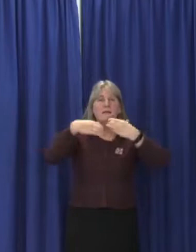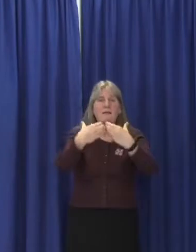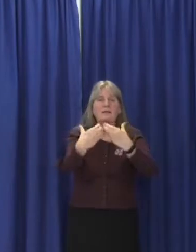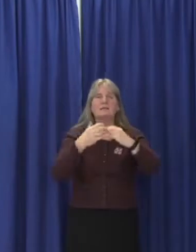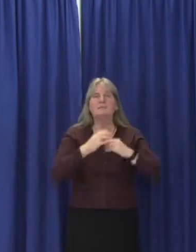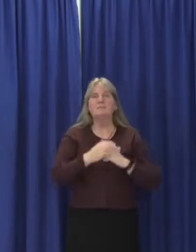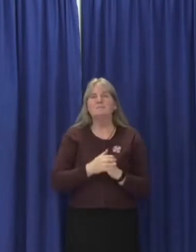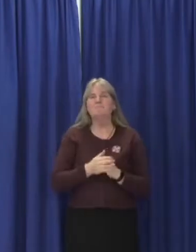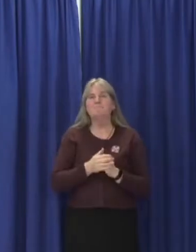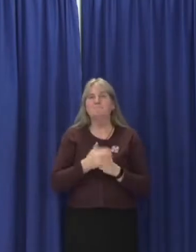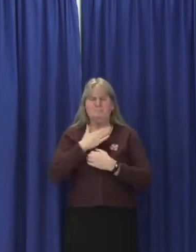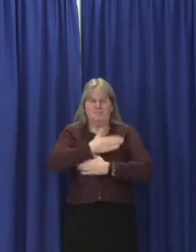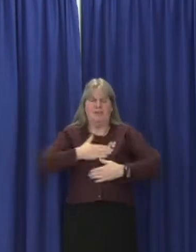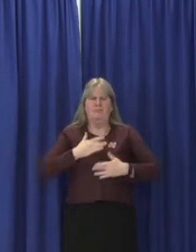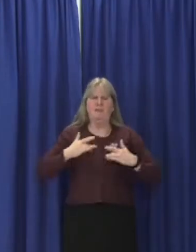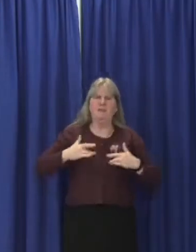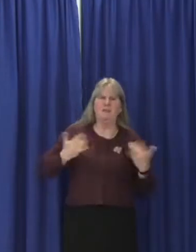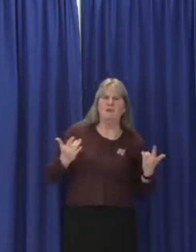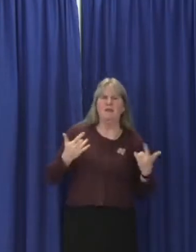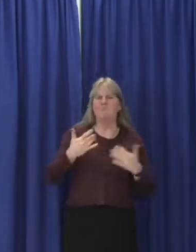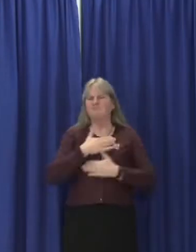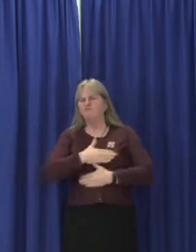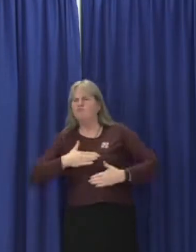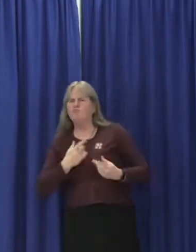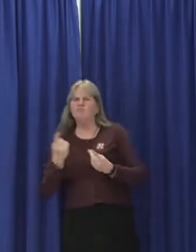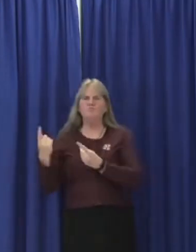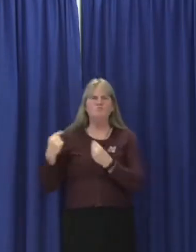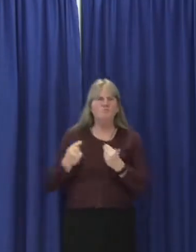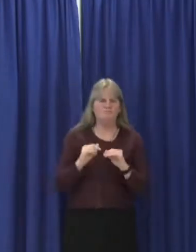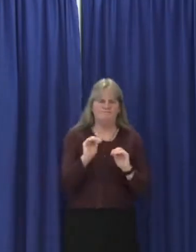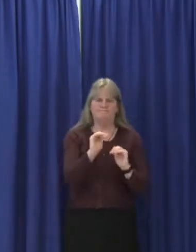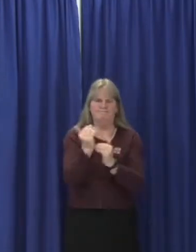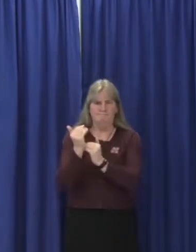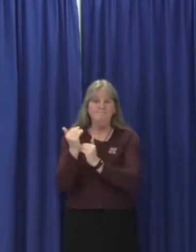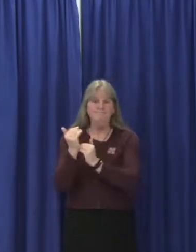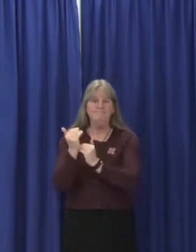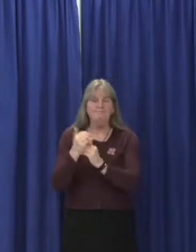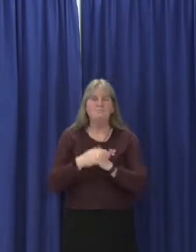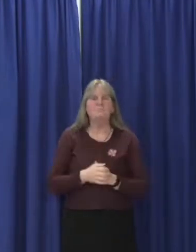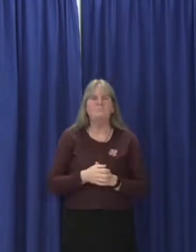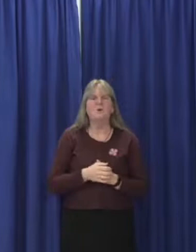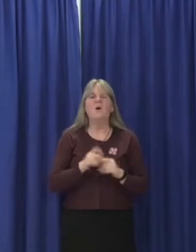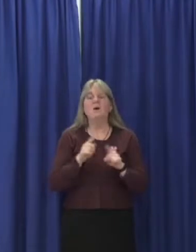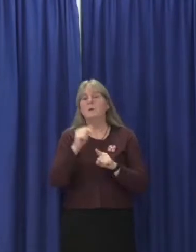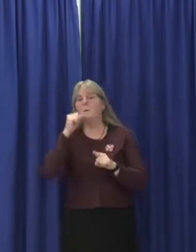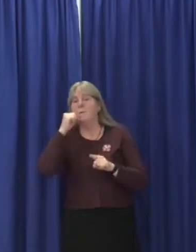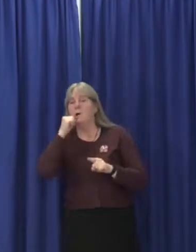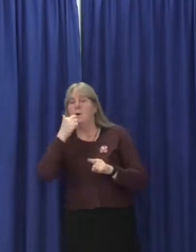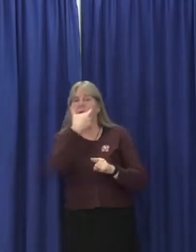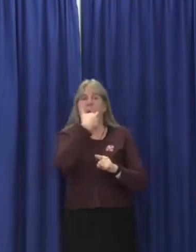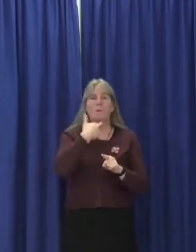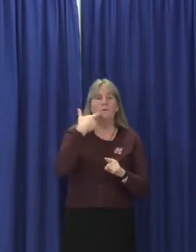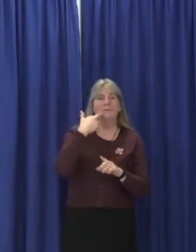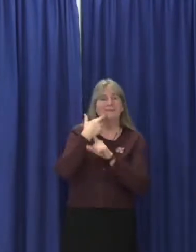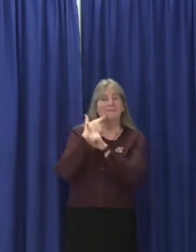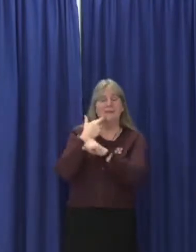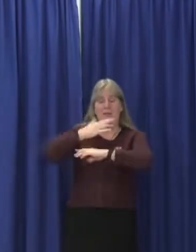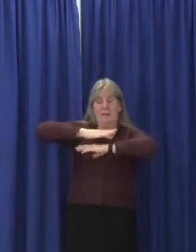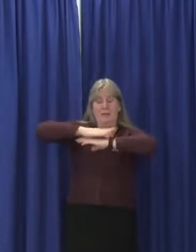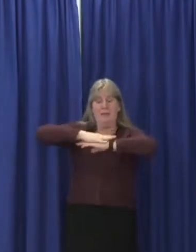group recreation and leisure activities, and also at bars and restaurants, at your table,